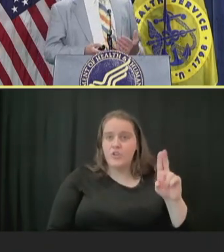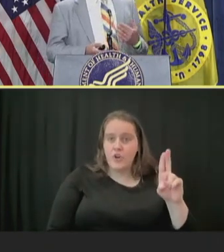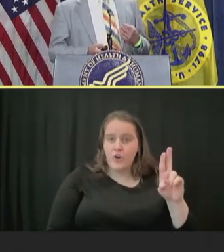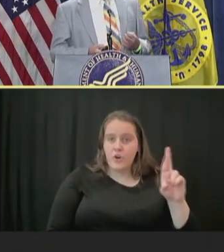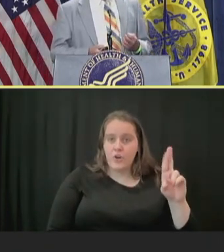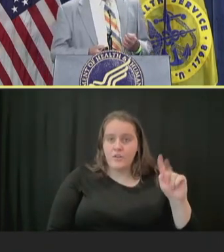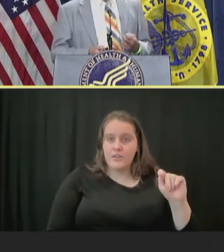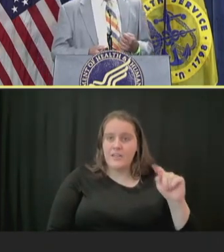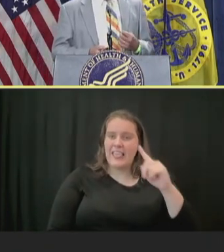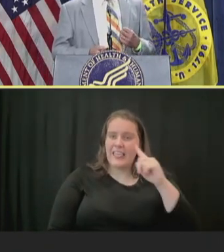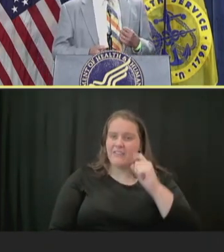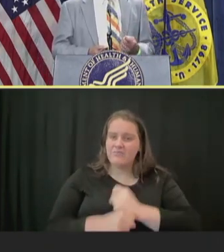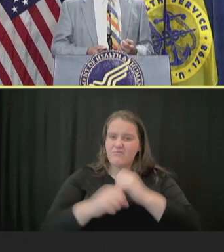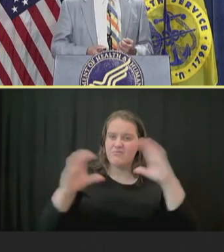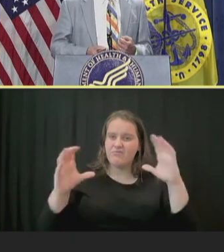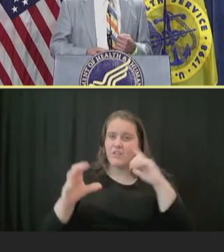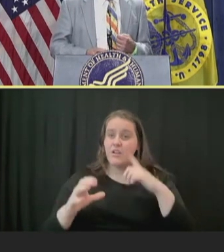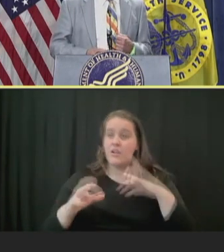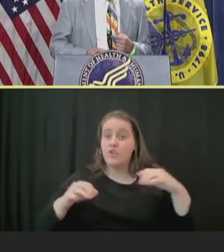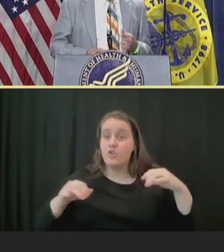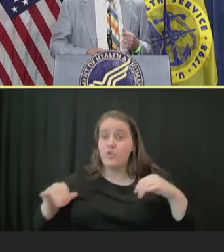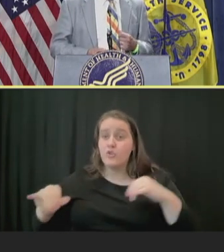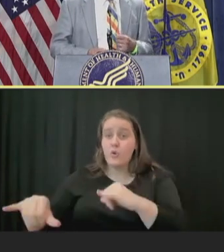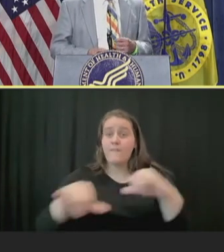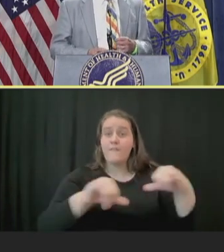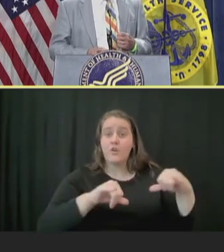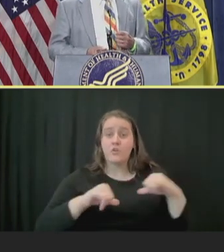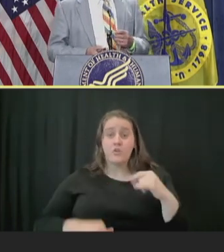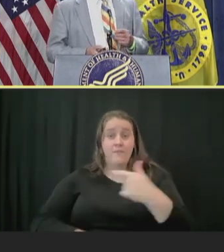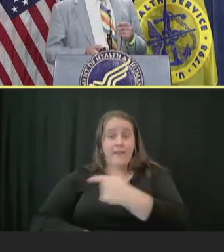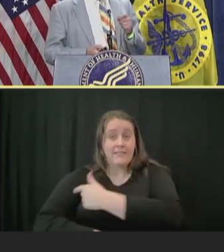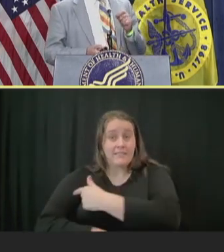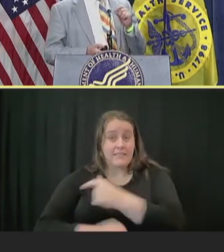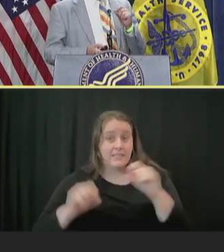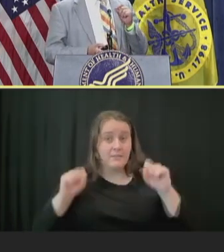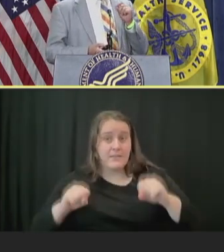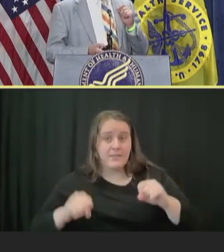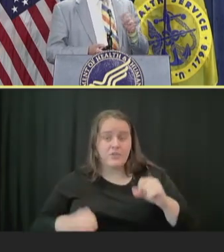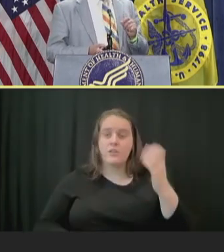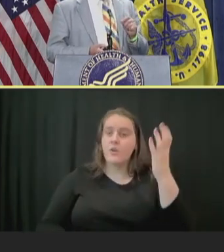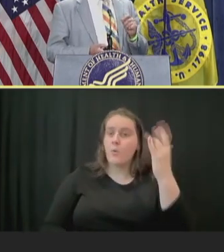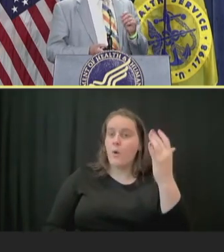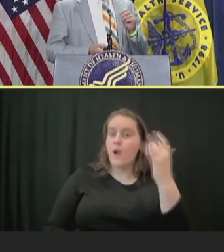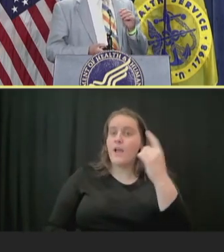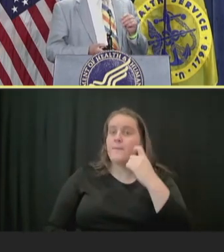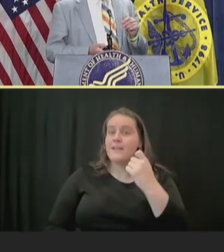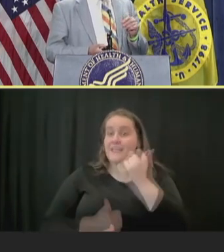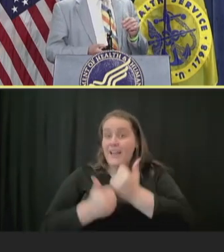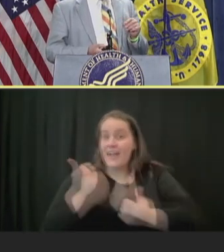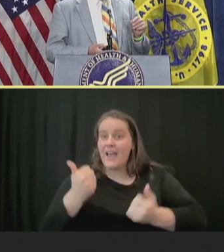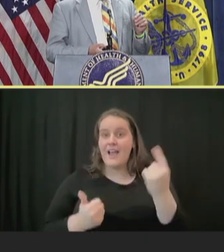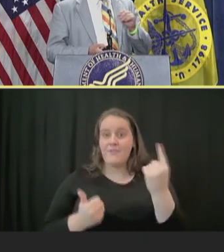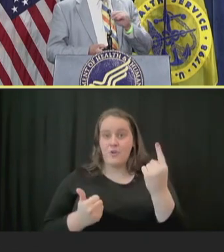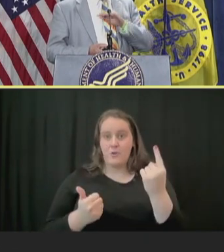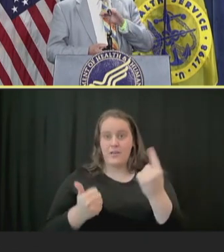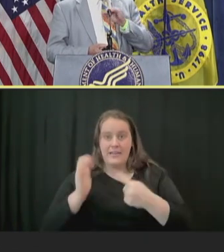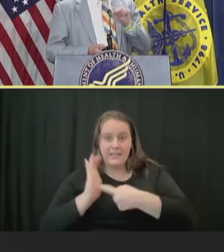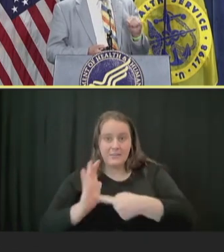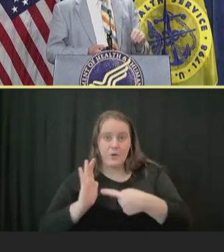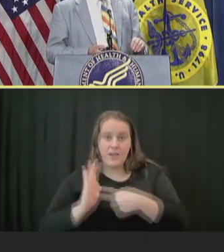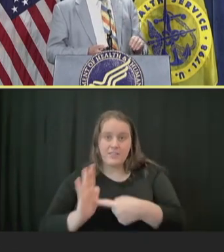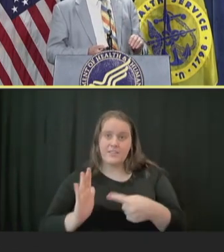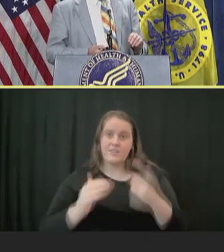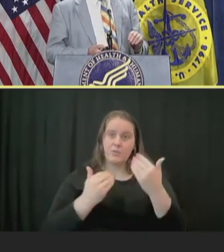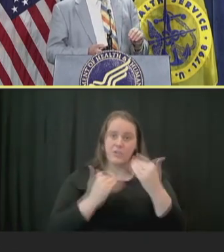being more universal vaccines. Why? Because everyone expresses the restriction elements that